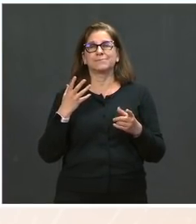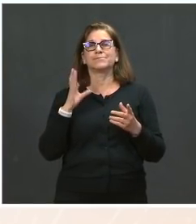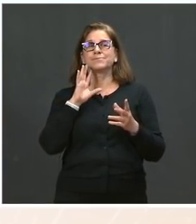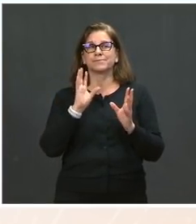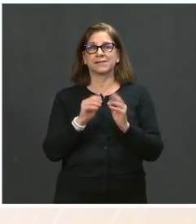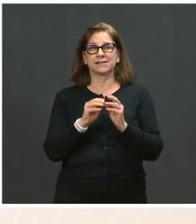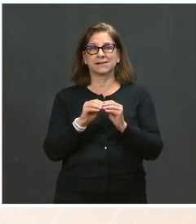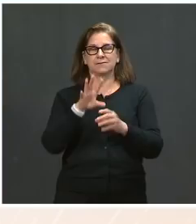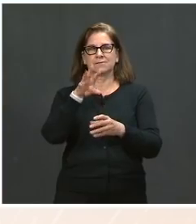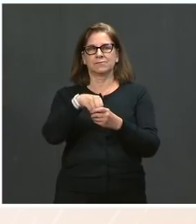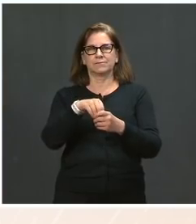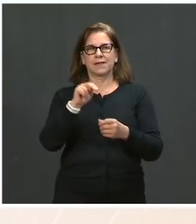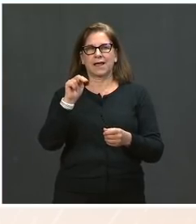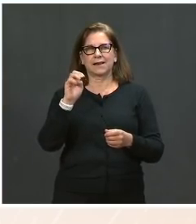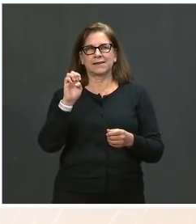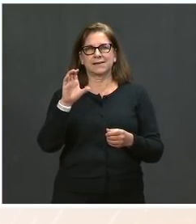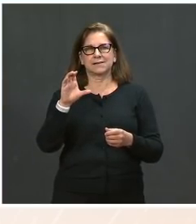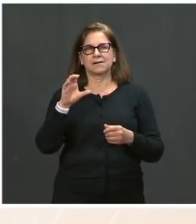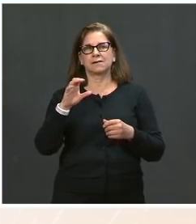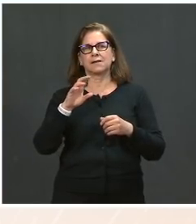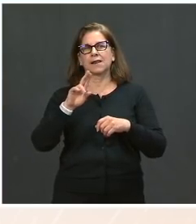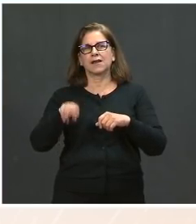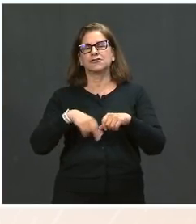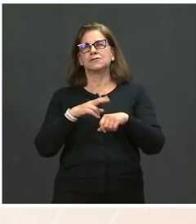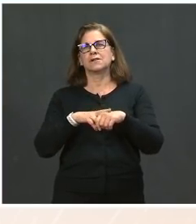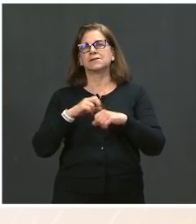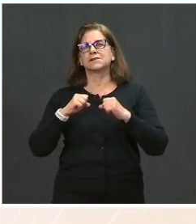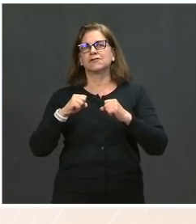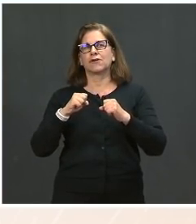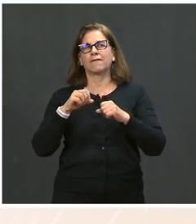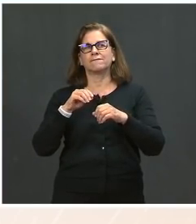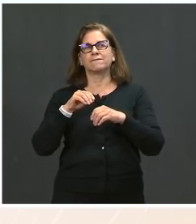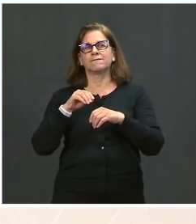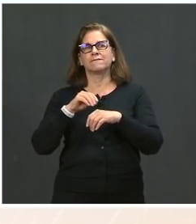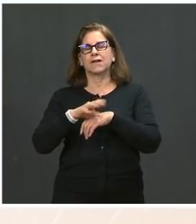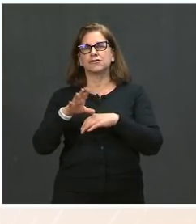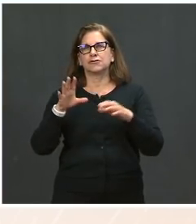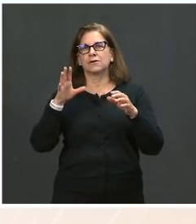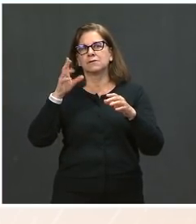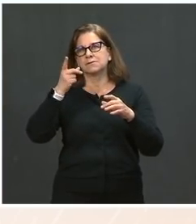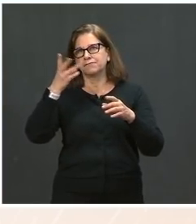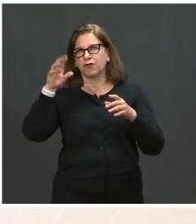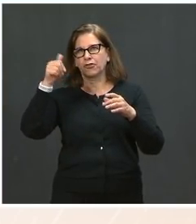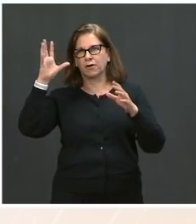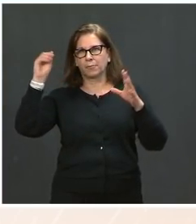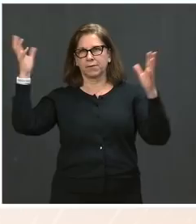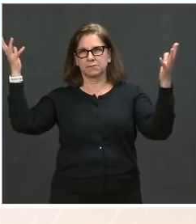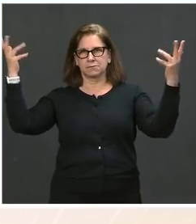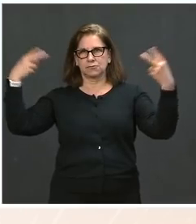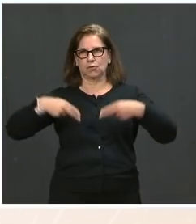with a number of companies -- we should have more details on hopefully by tomorrow for all of you -- to help discuss --